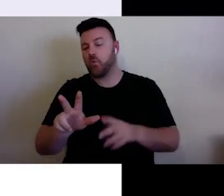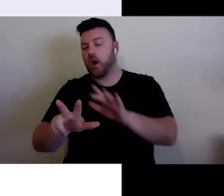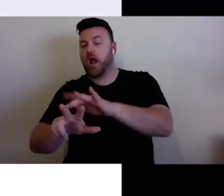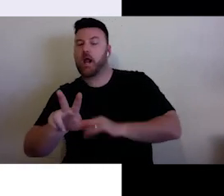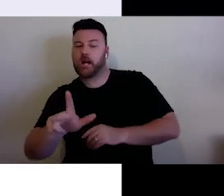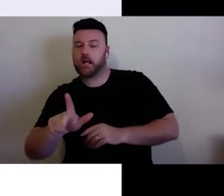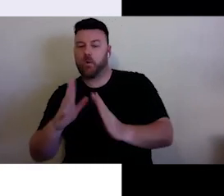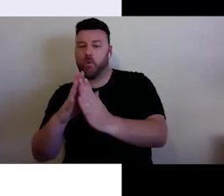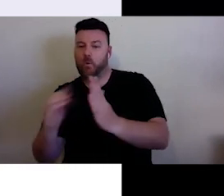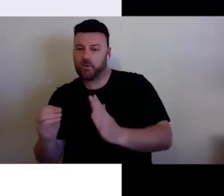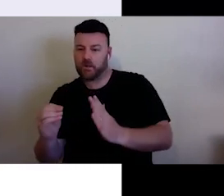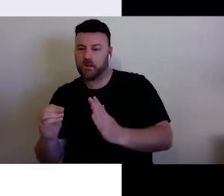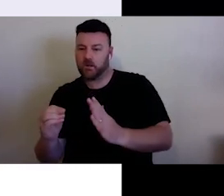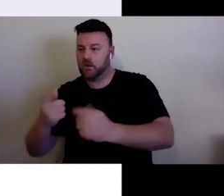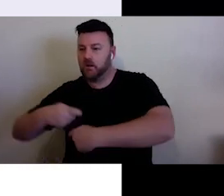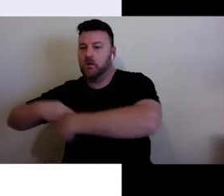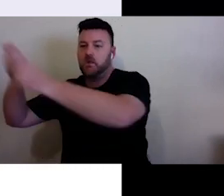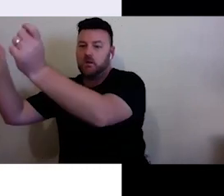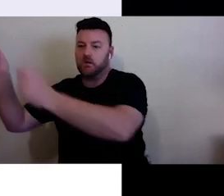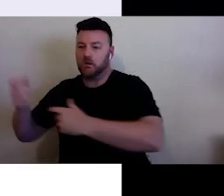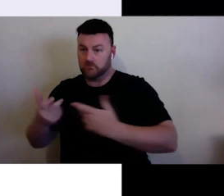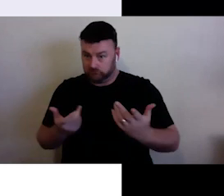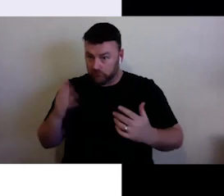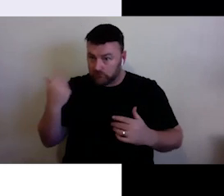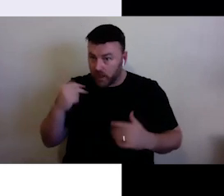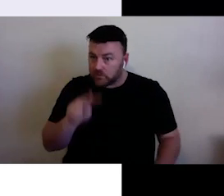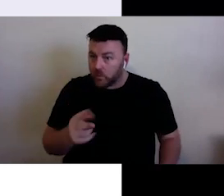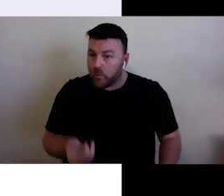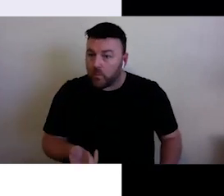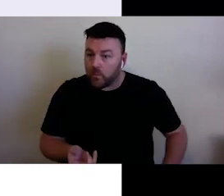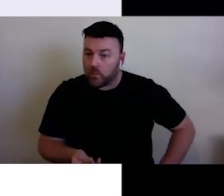world. We've seen that recently - the example about Urban Outfitters